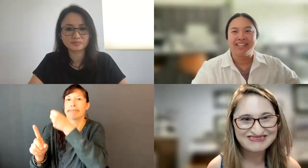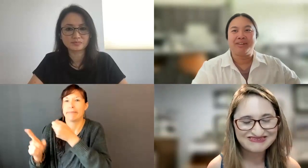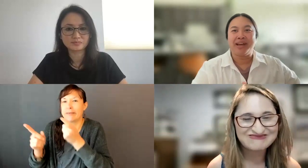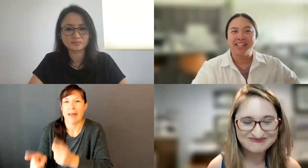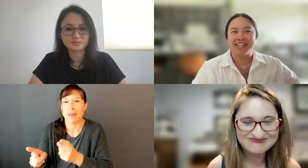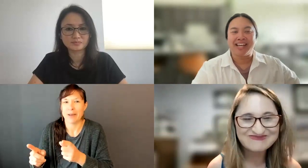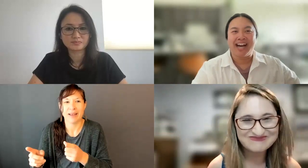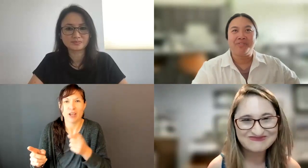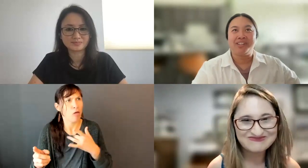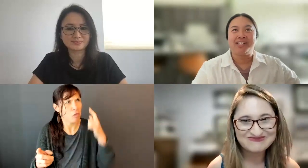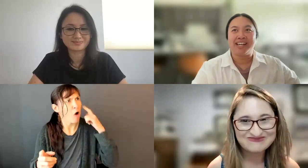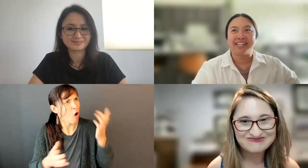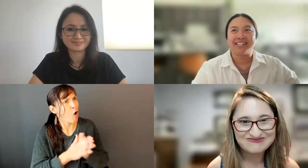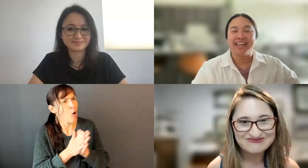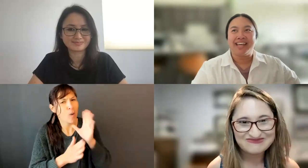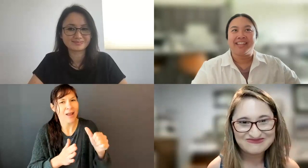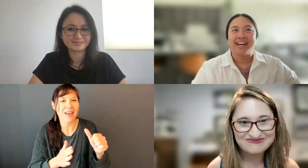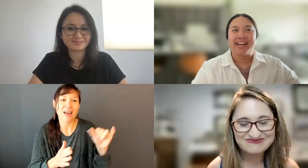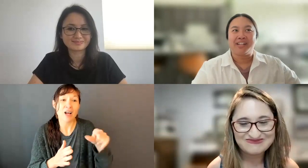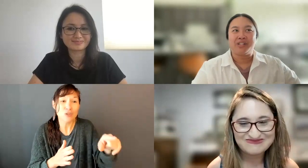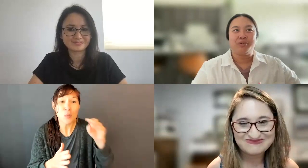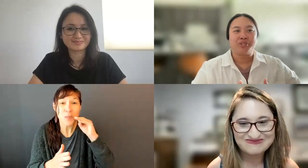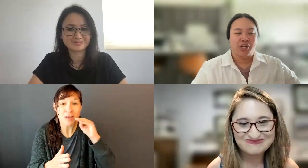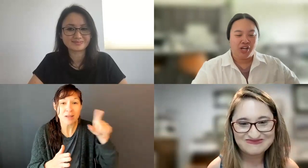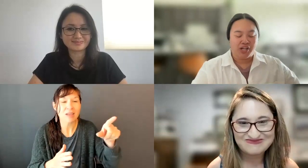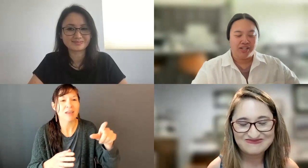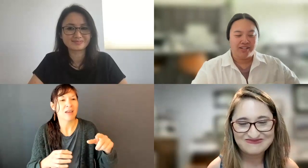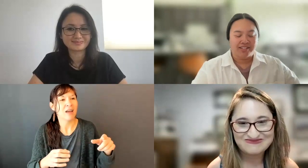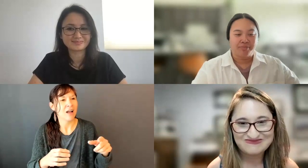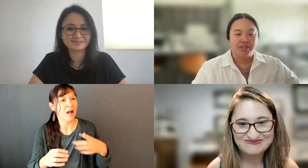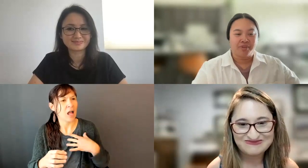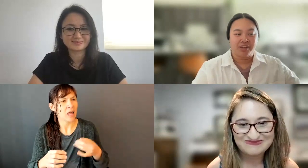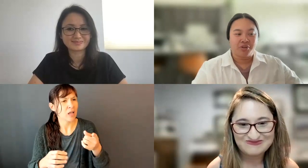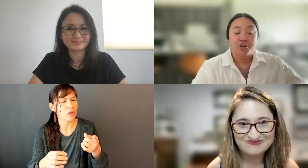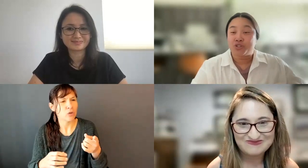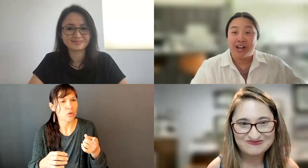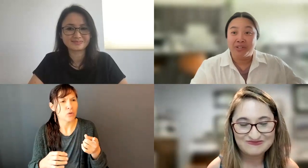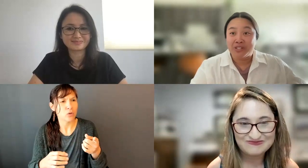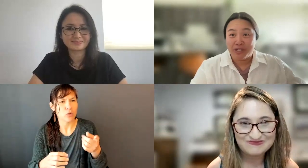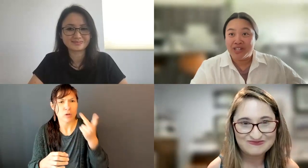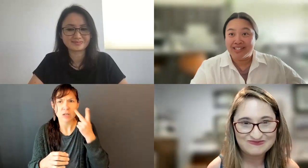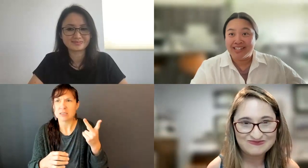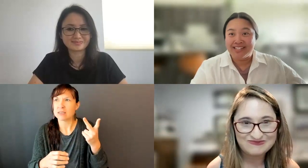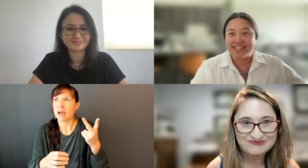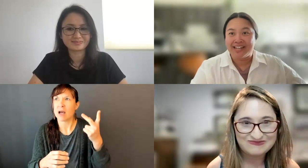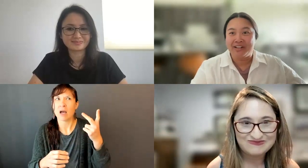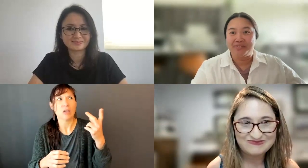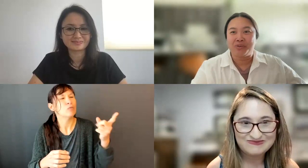And then Melody, I really liked that you saw something within your own travel experiences of,